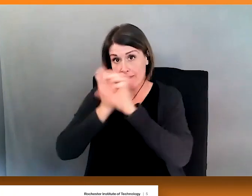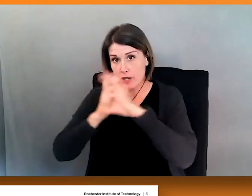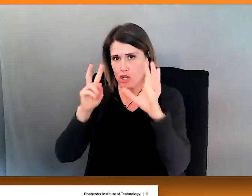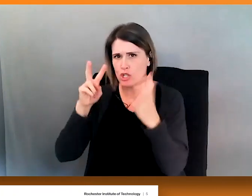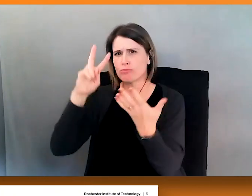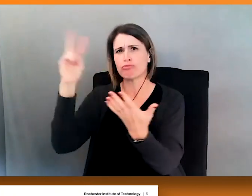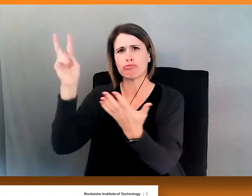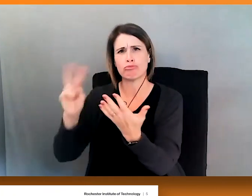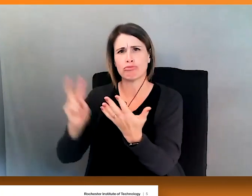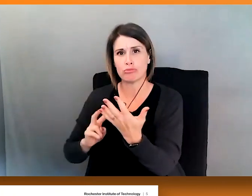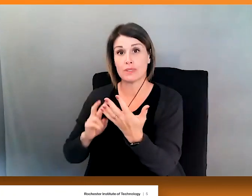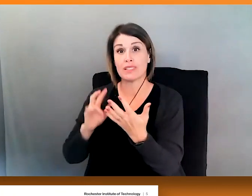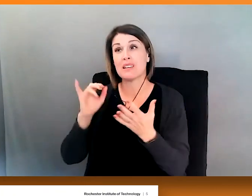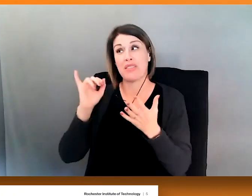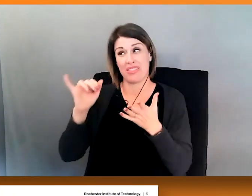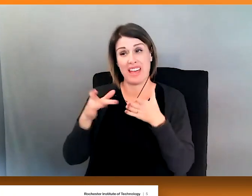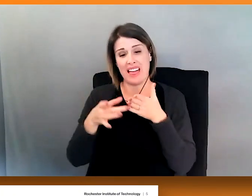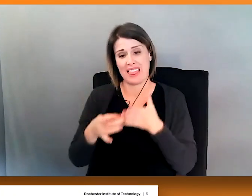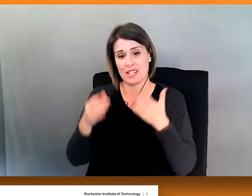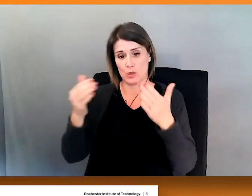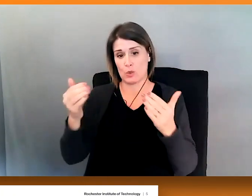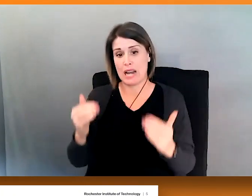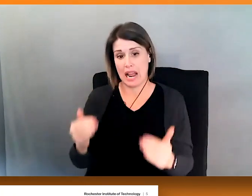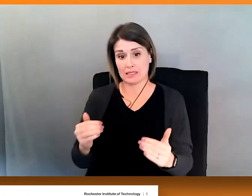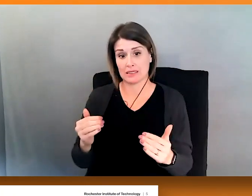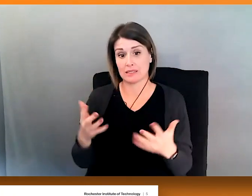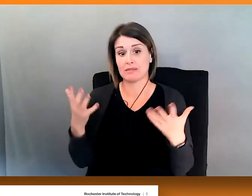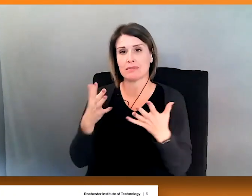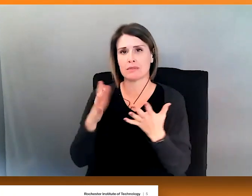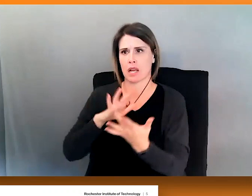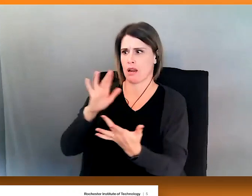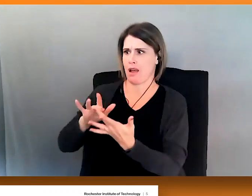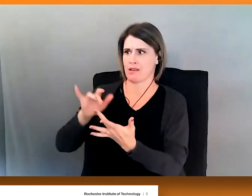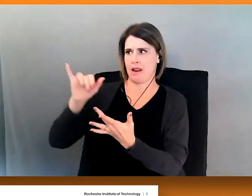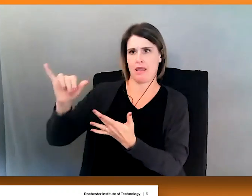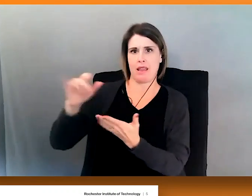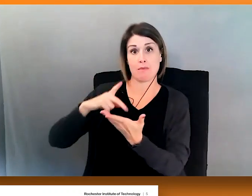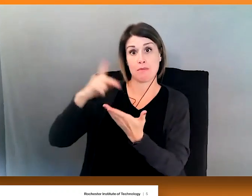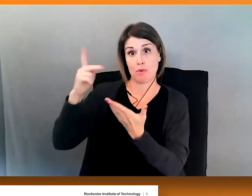but it leads us into our next bullet item. Contact the program officer.